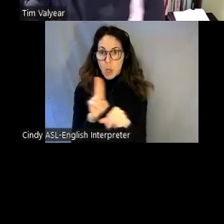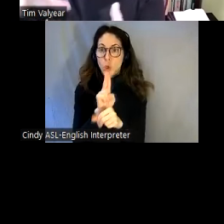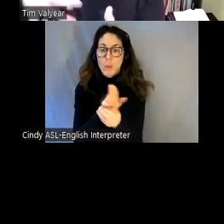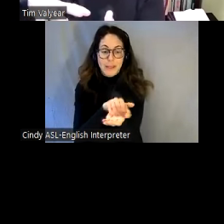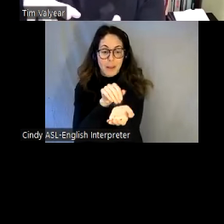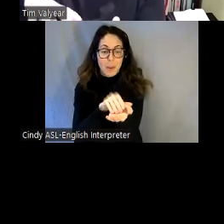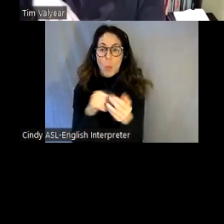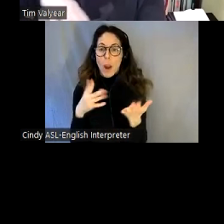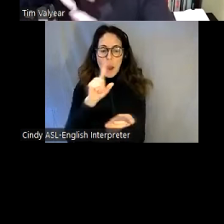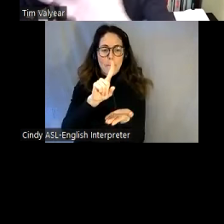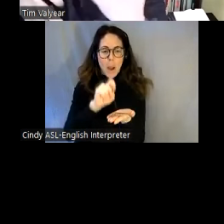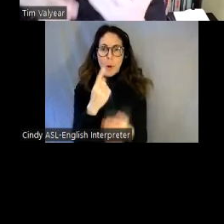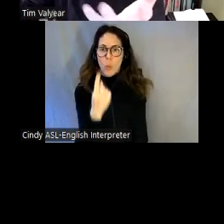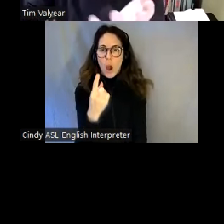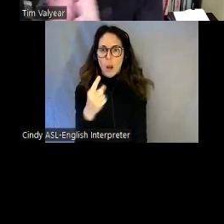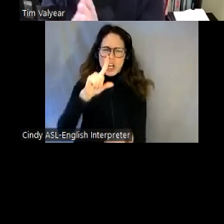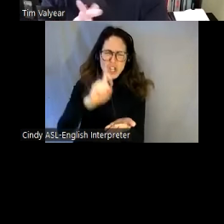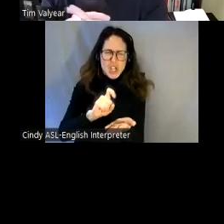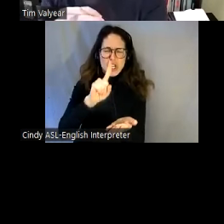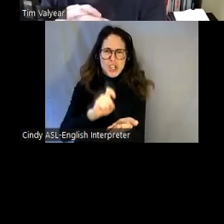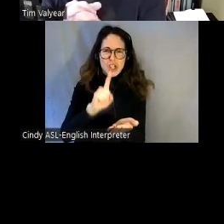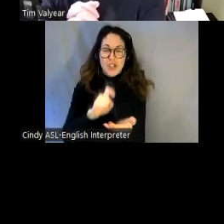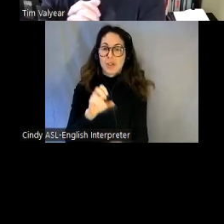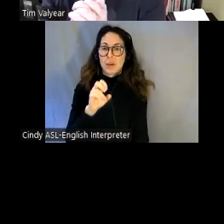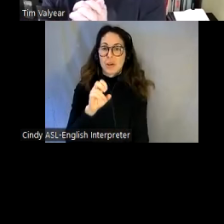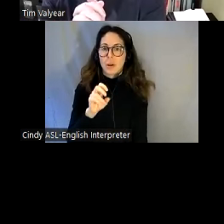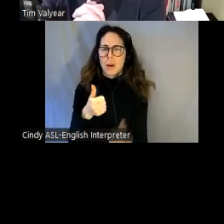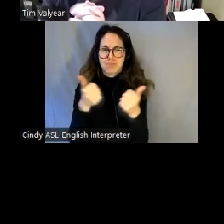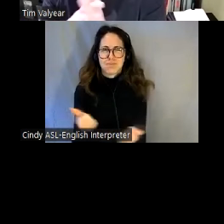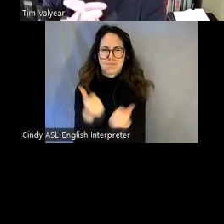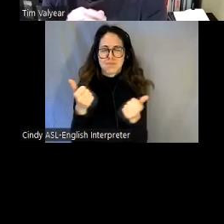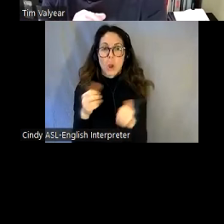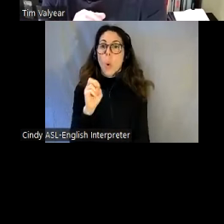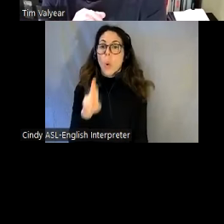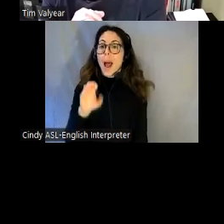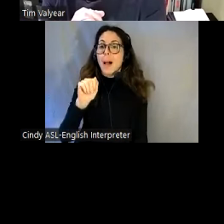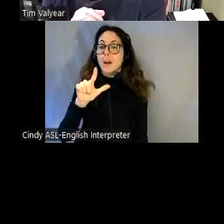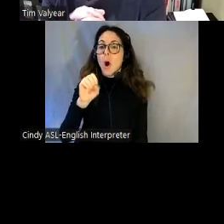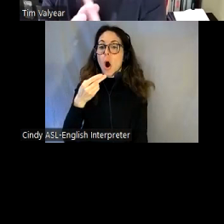friction we create in the 20 seconds while we're washing